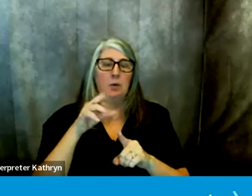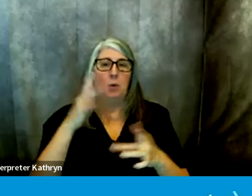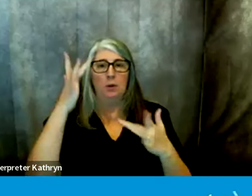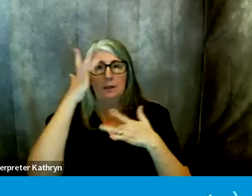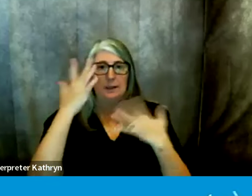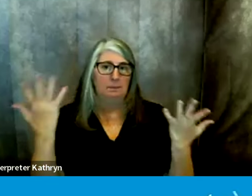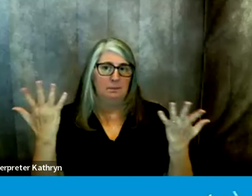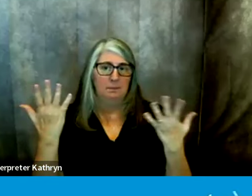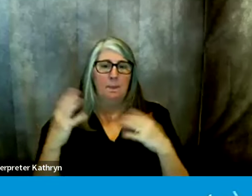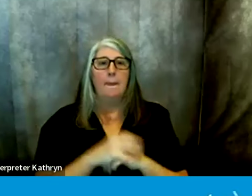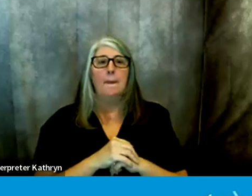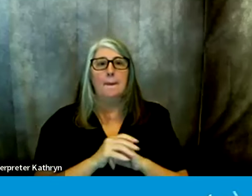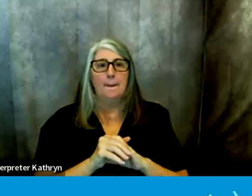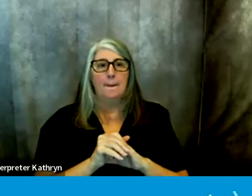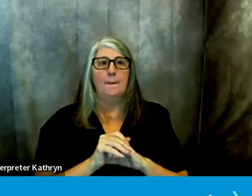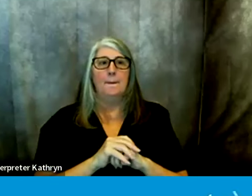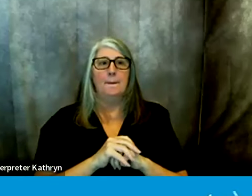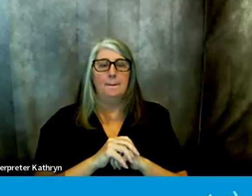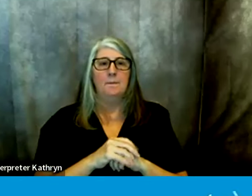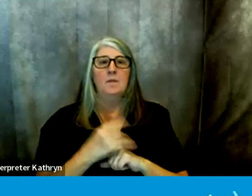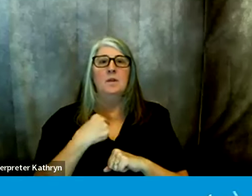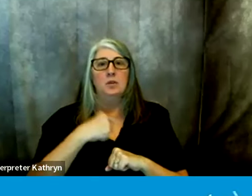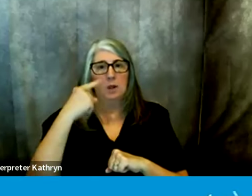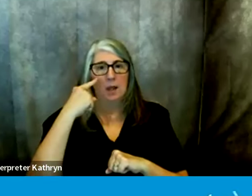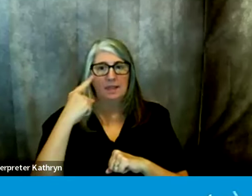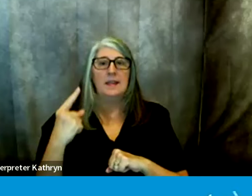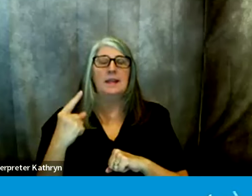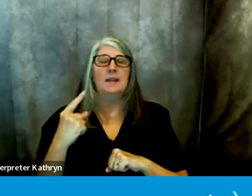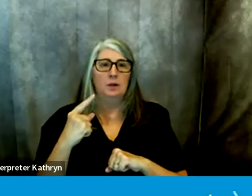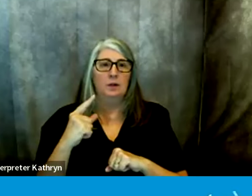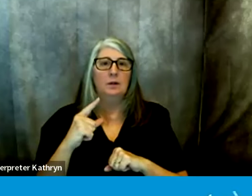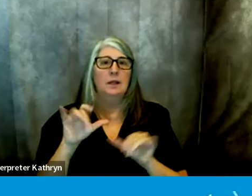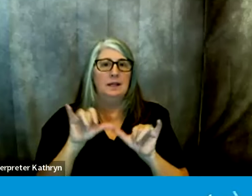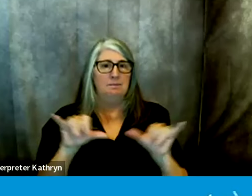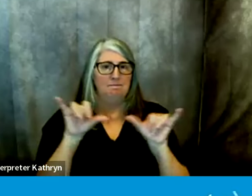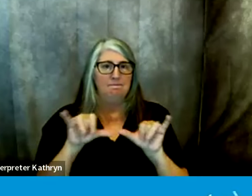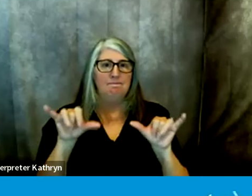I think we're kind of getting in a rotation here. Let me just ask you,